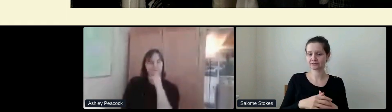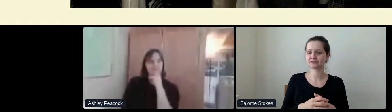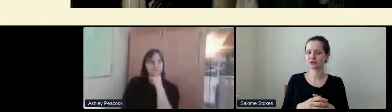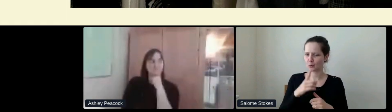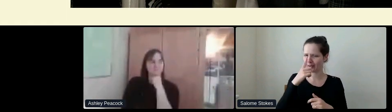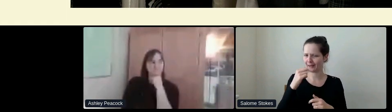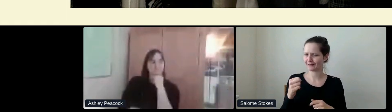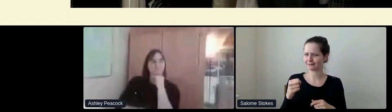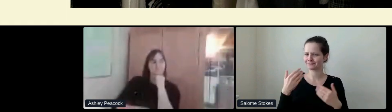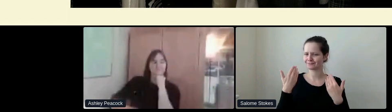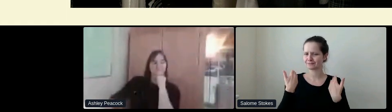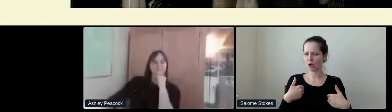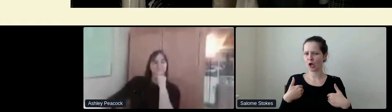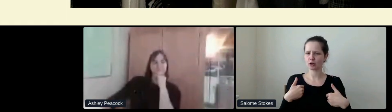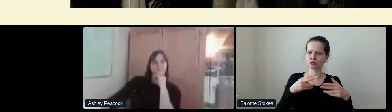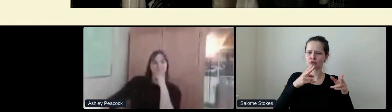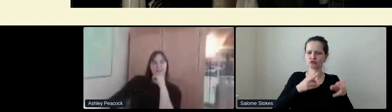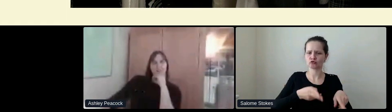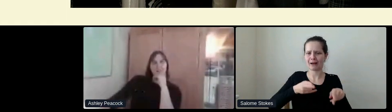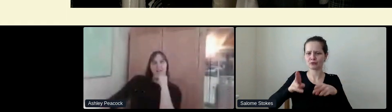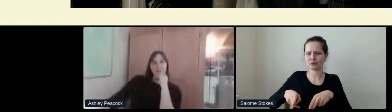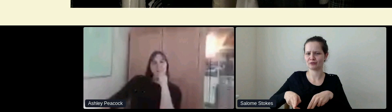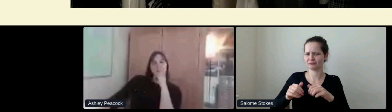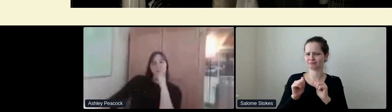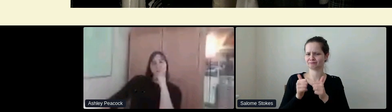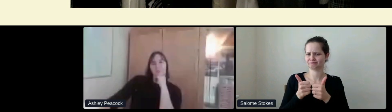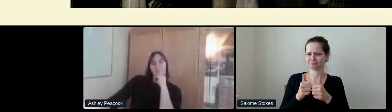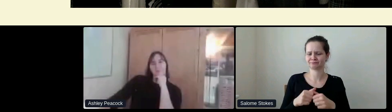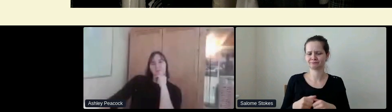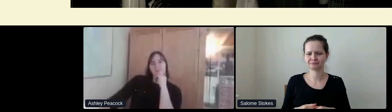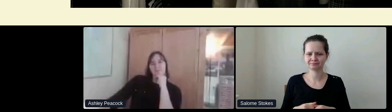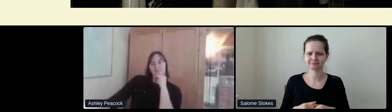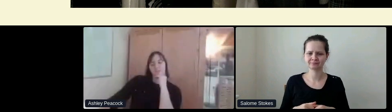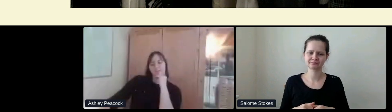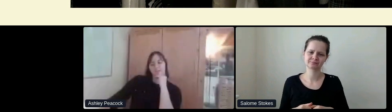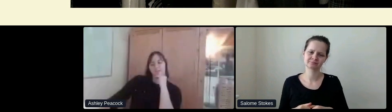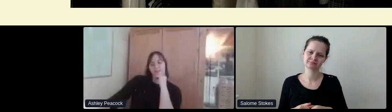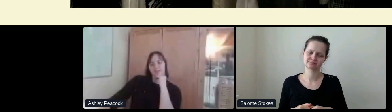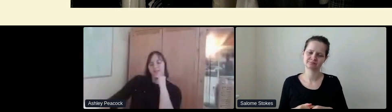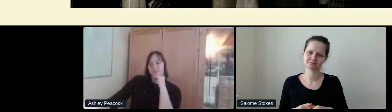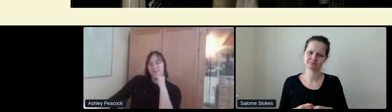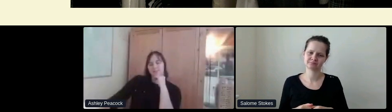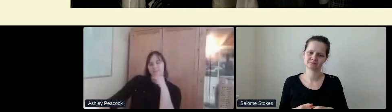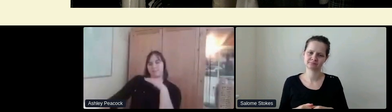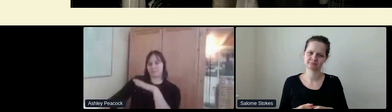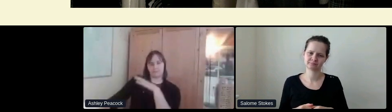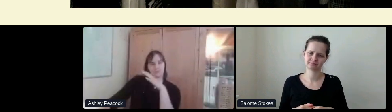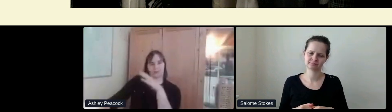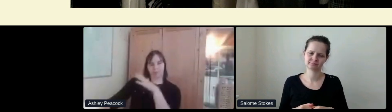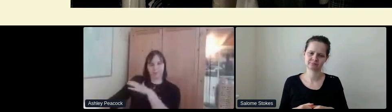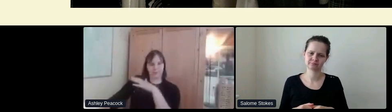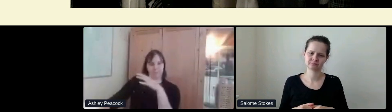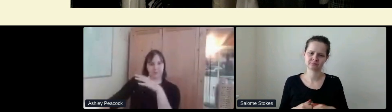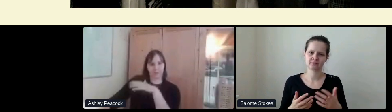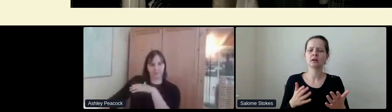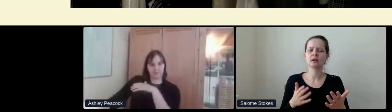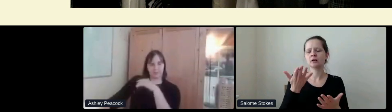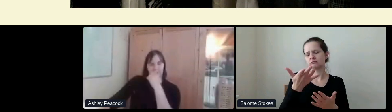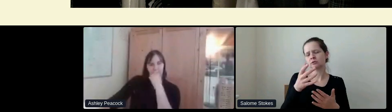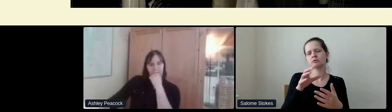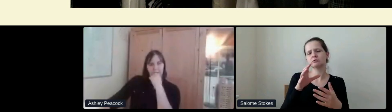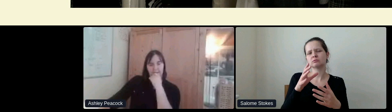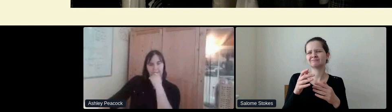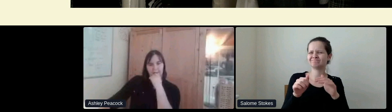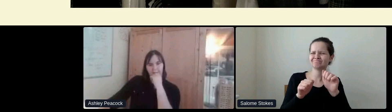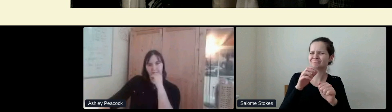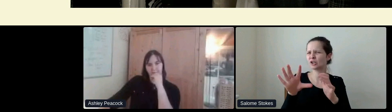So in terms of struggling or choosing clothes, what's the kind of impact for you?